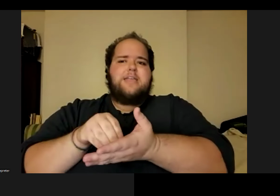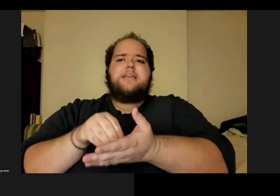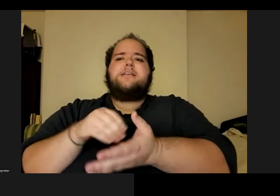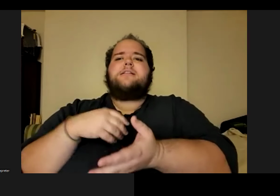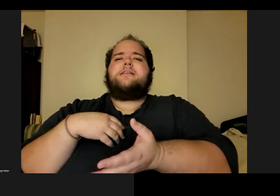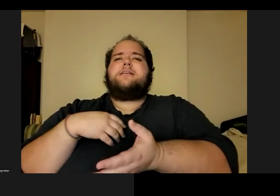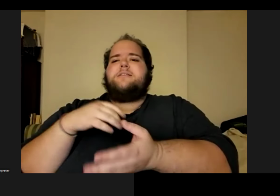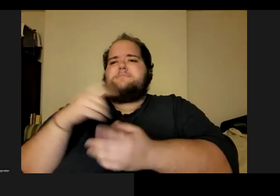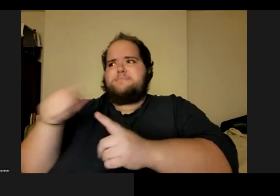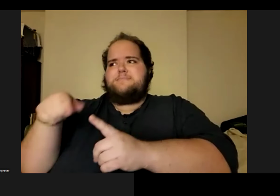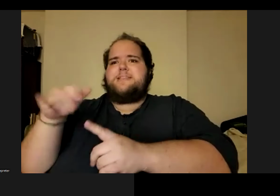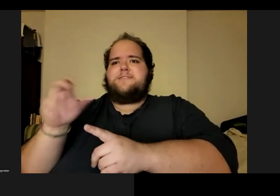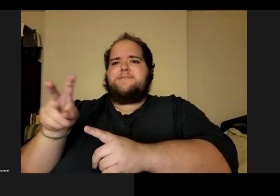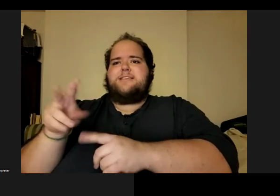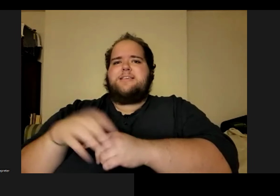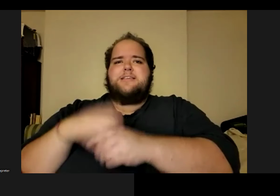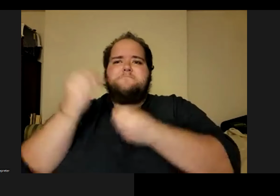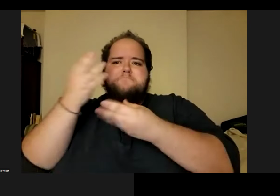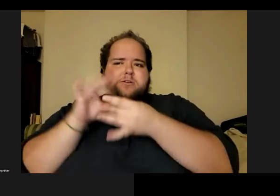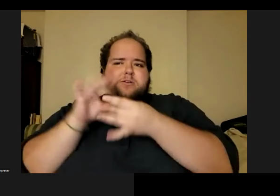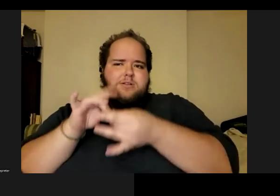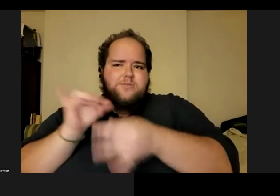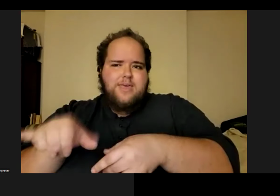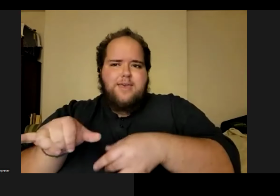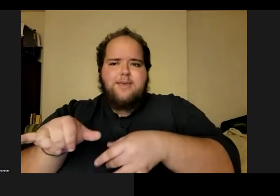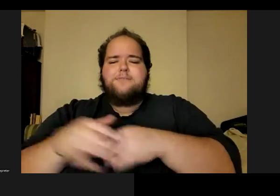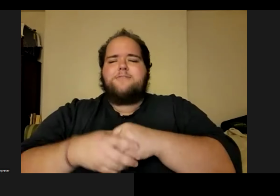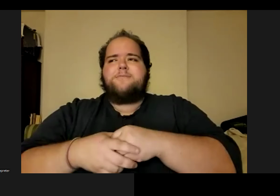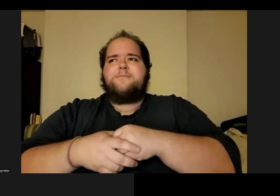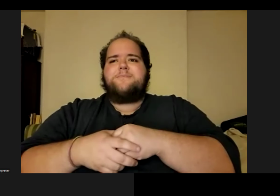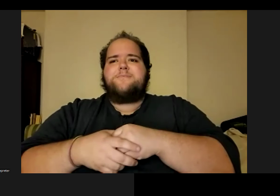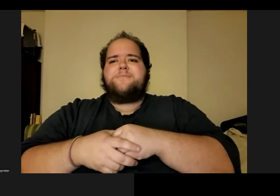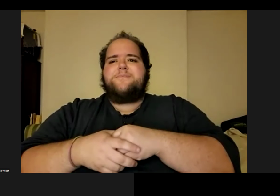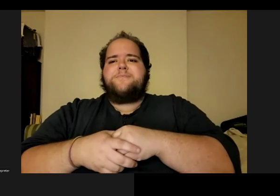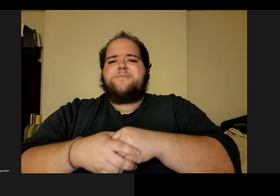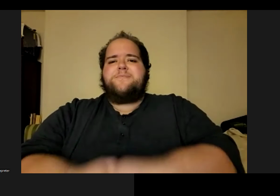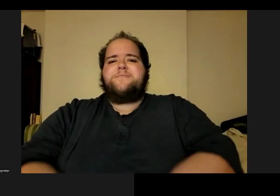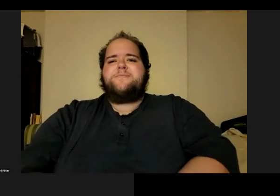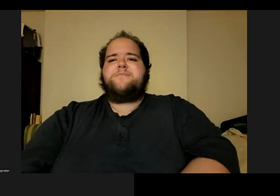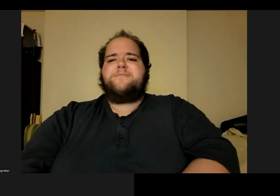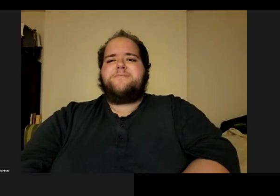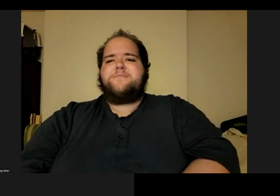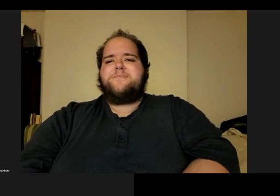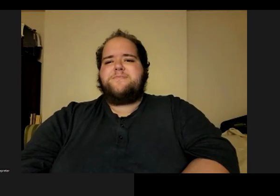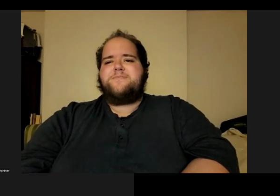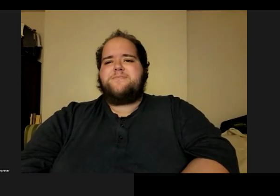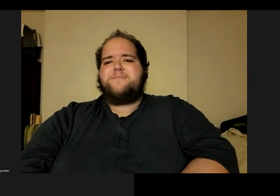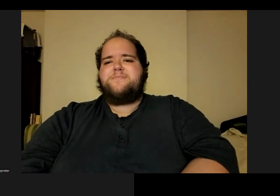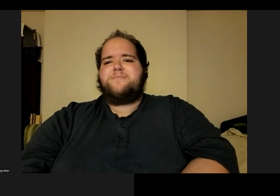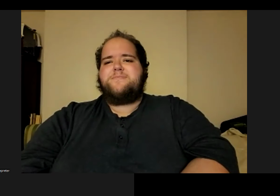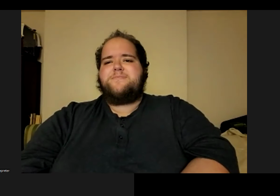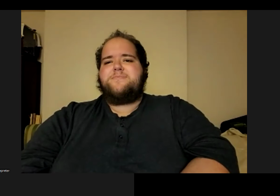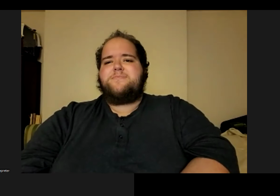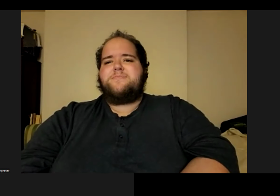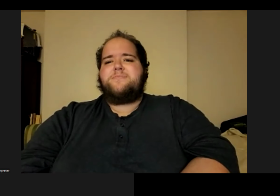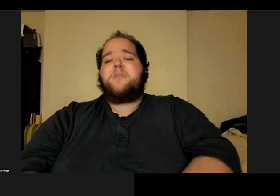the information about that. Other sections you can include is like